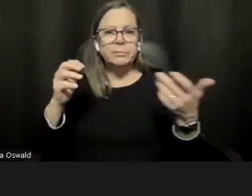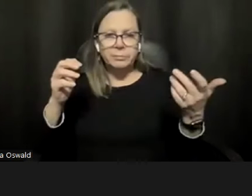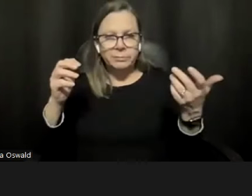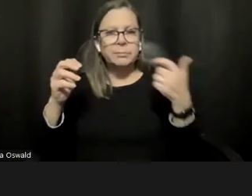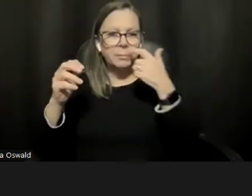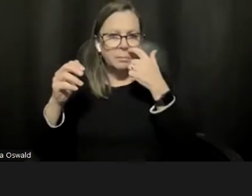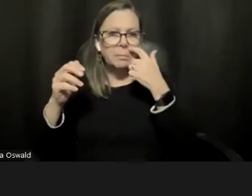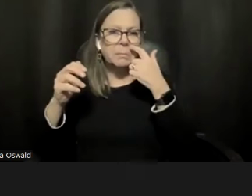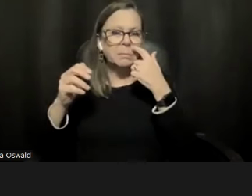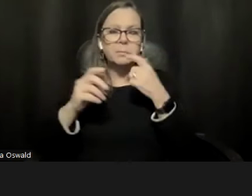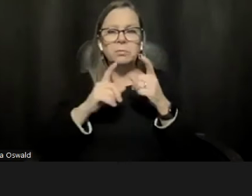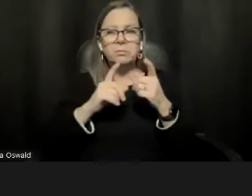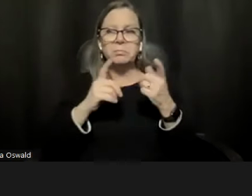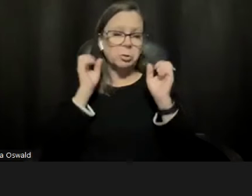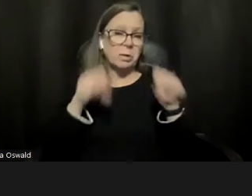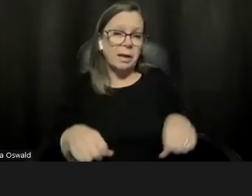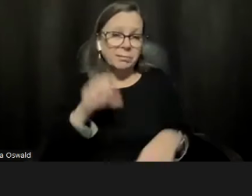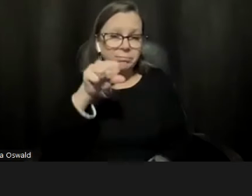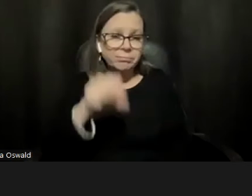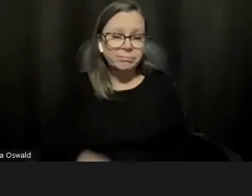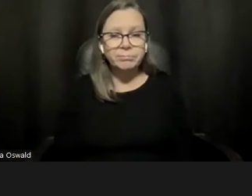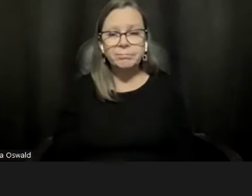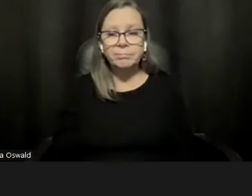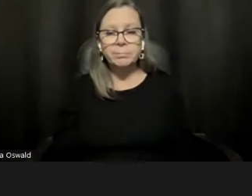I think there's a lot of room for that.